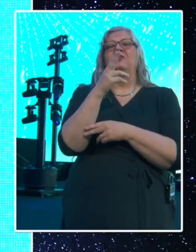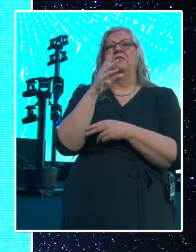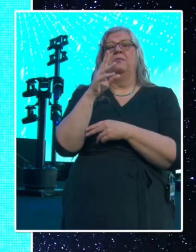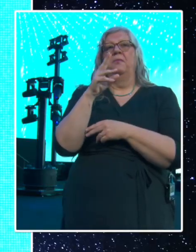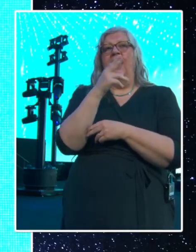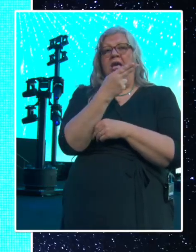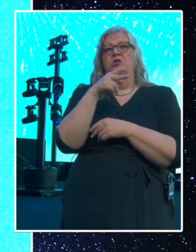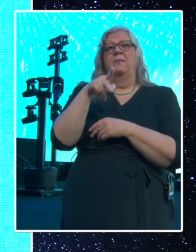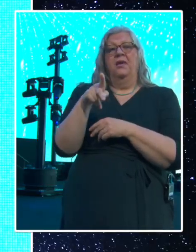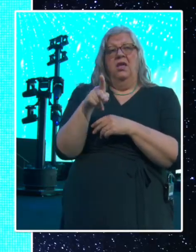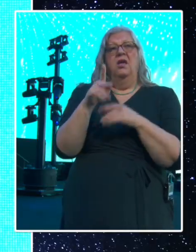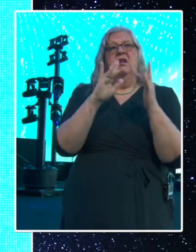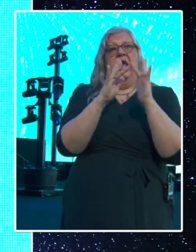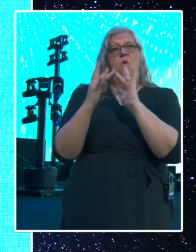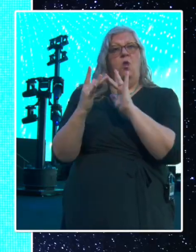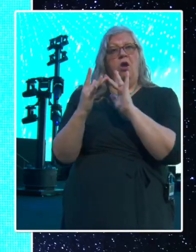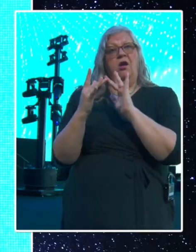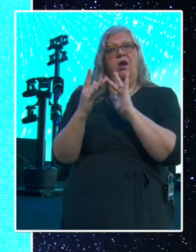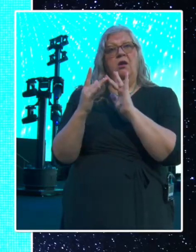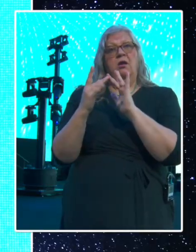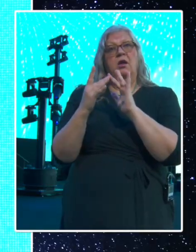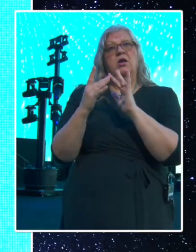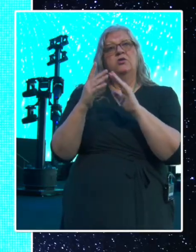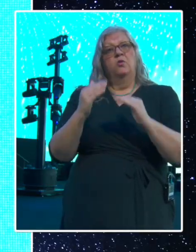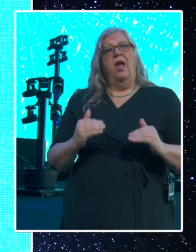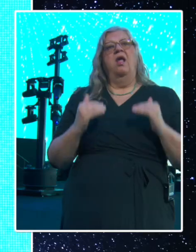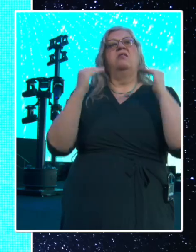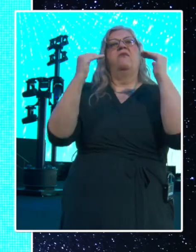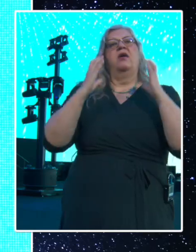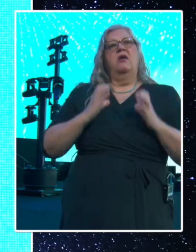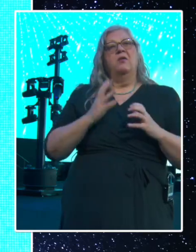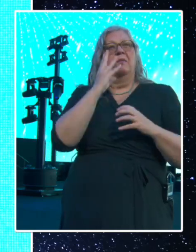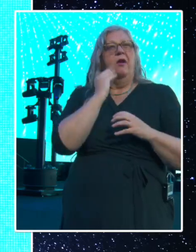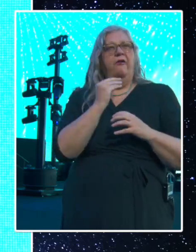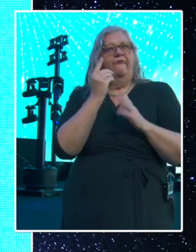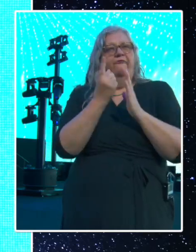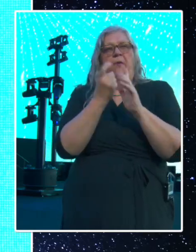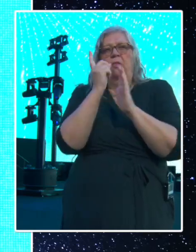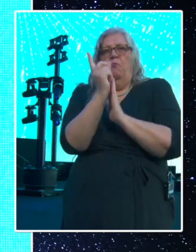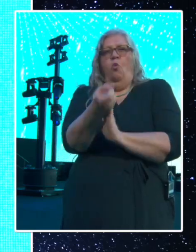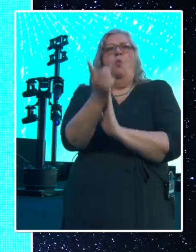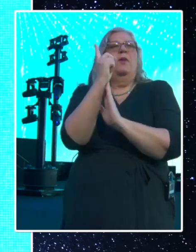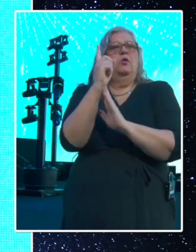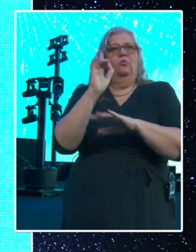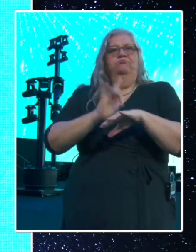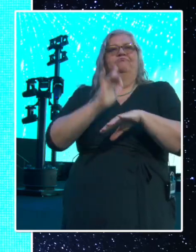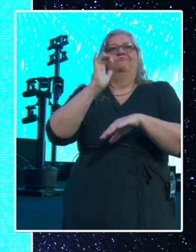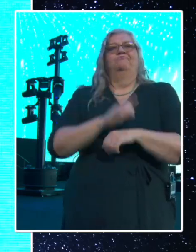to elevate the customer experience from the moment you step aboard. Let's roll the video.